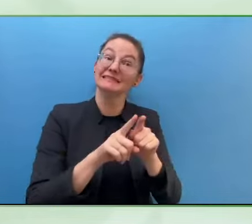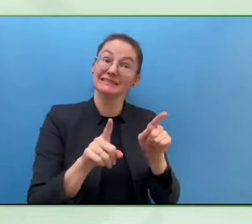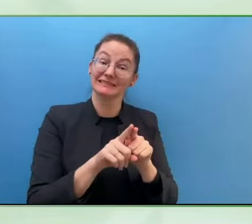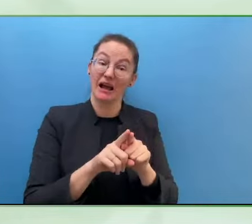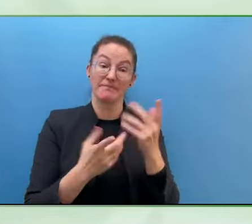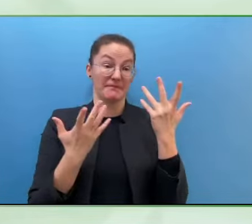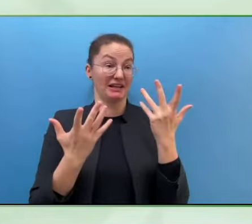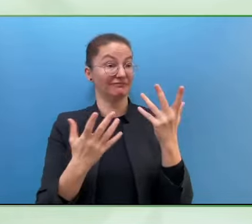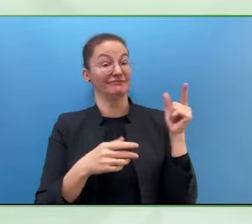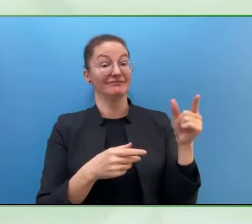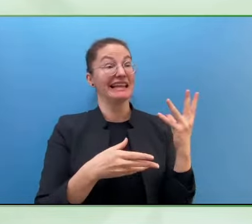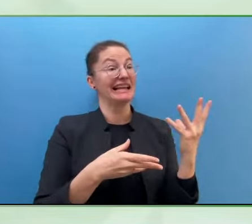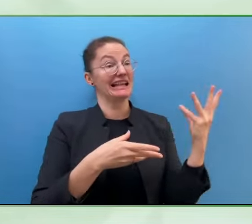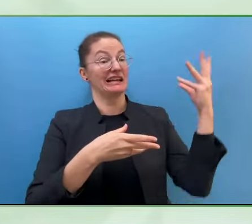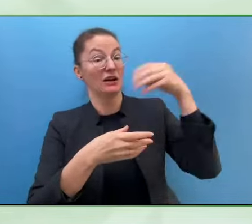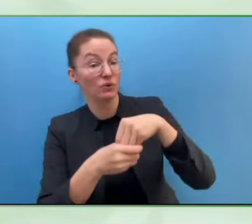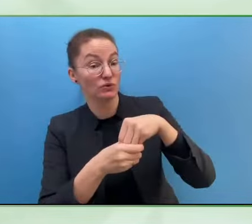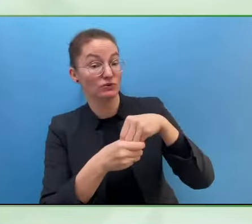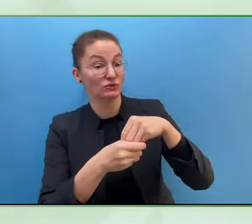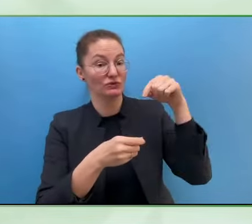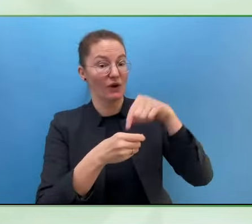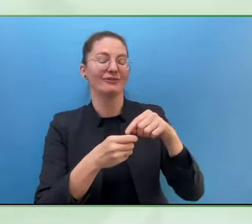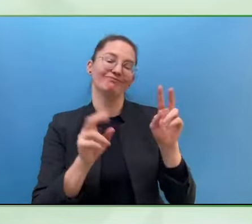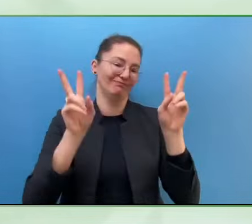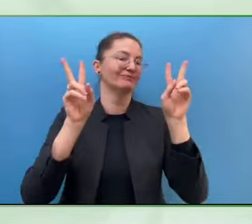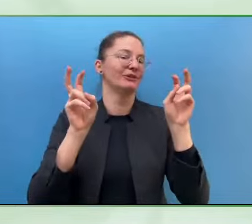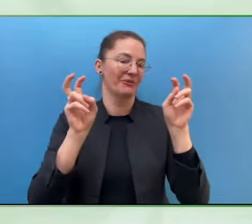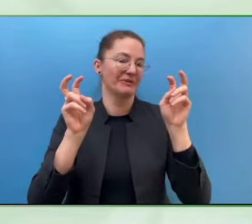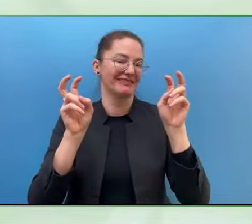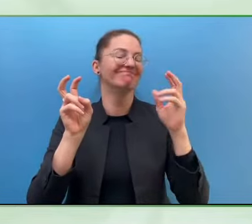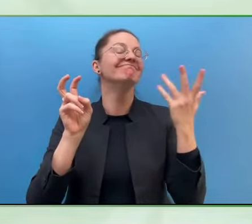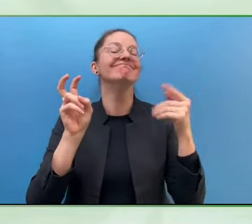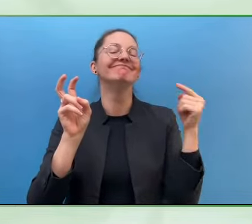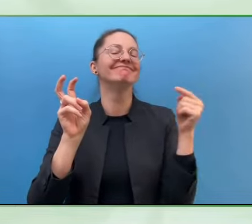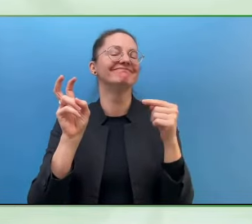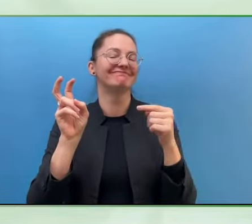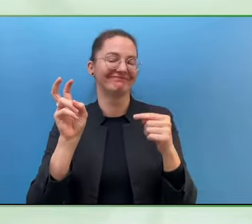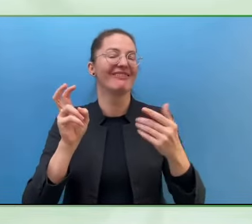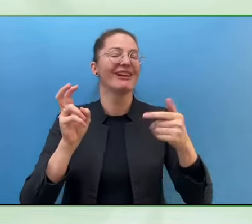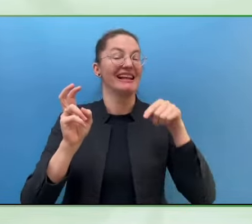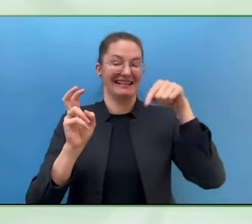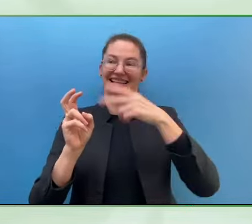And that is only possible if you also employ people with disabilities in the own company,